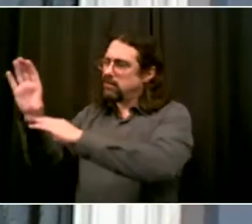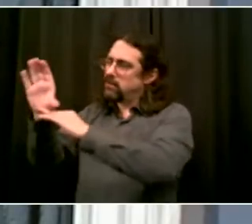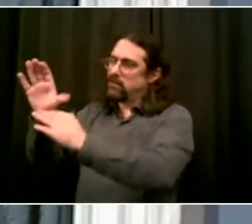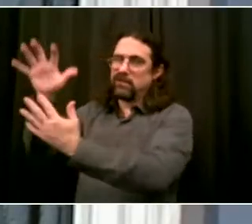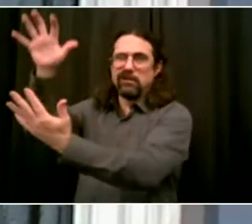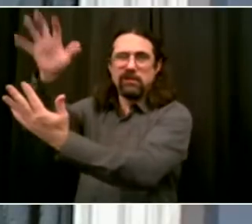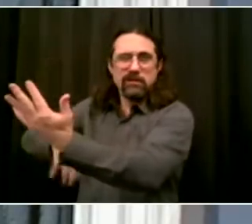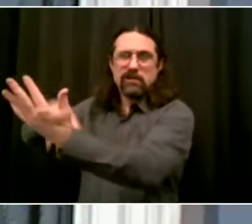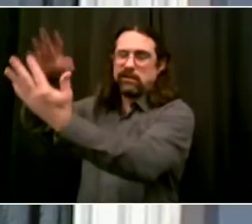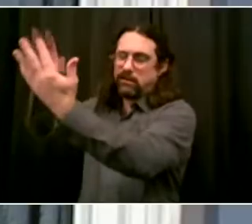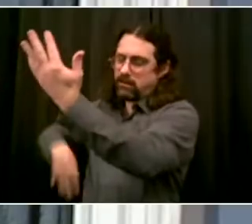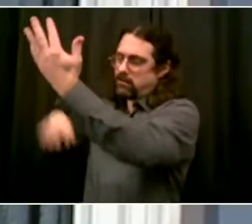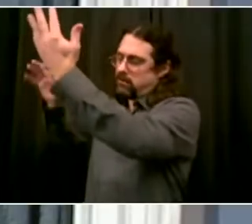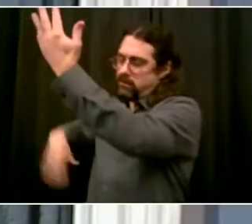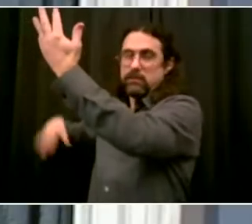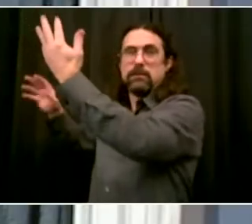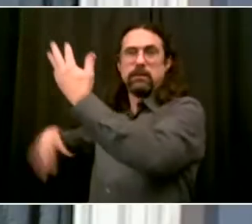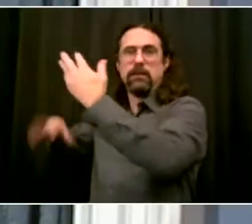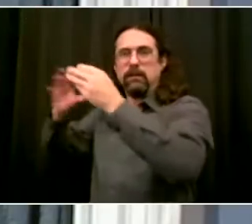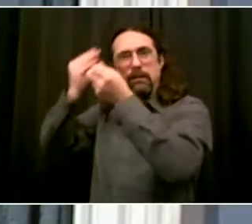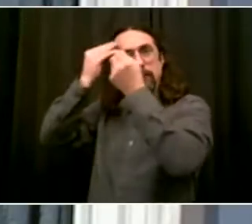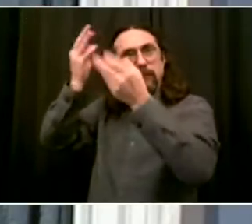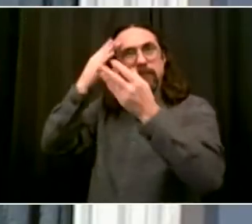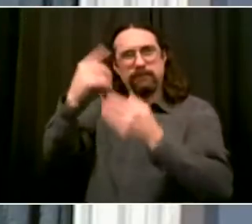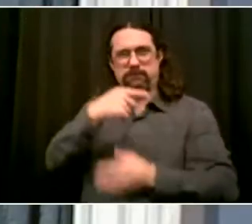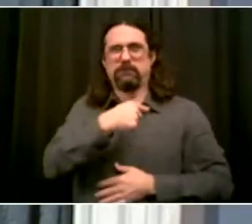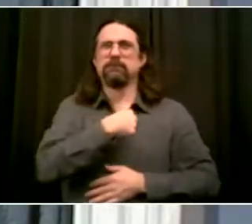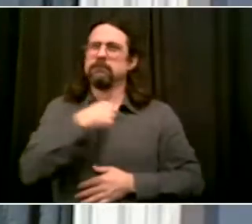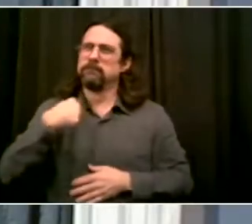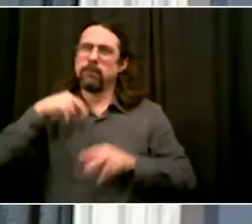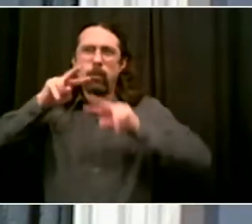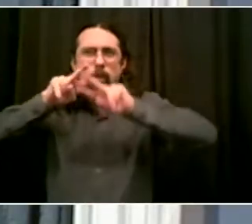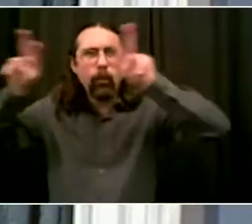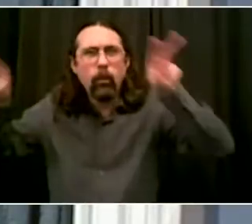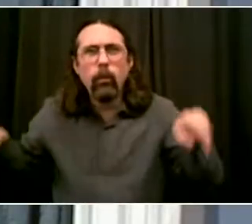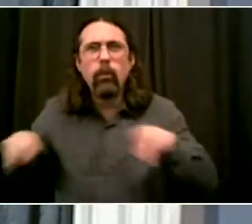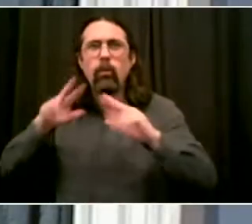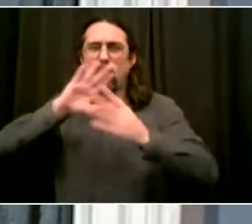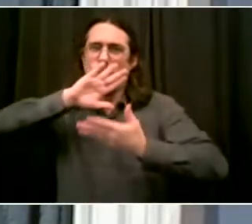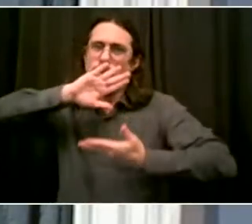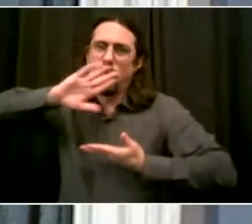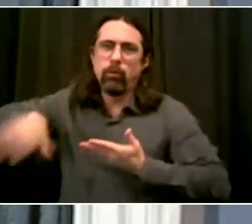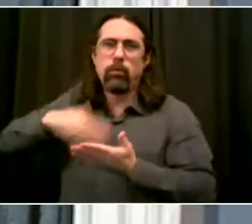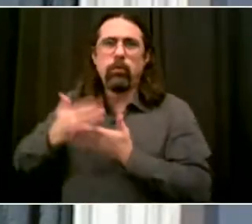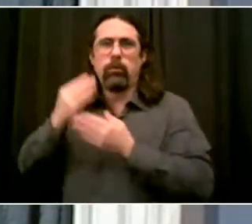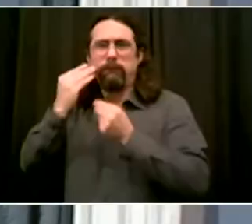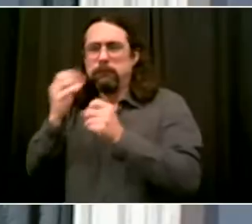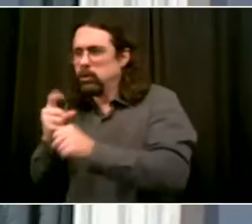THAT ARE UNDERGOING EXTENSIVE REVIEW FIRST WITHIN THE FDA,